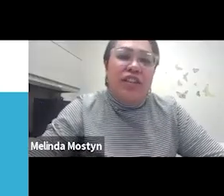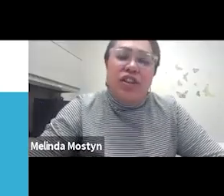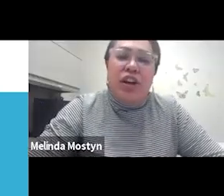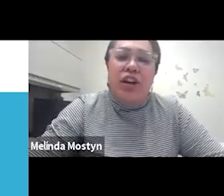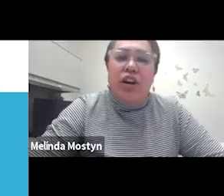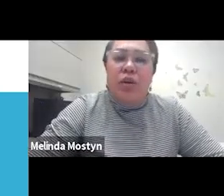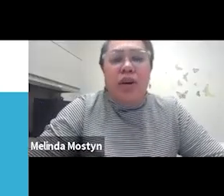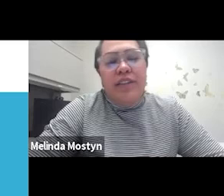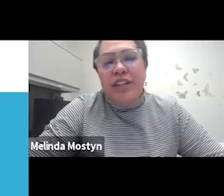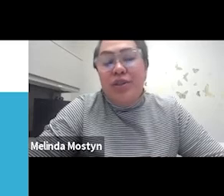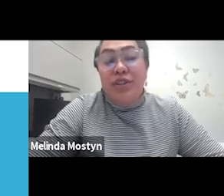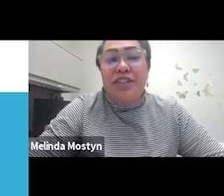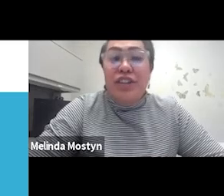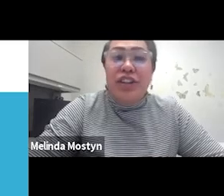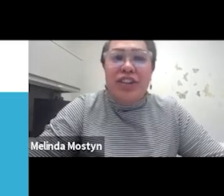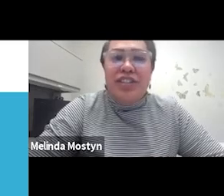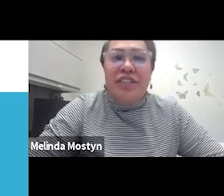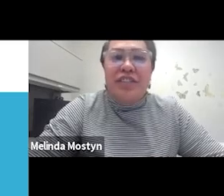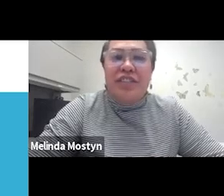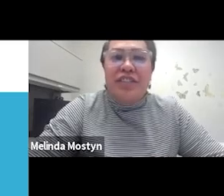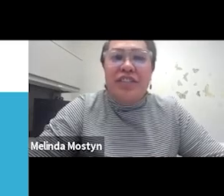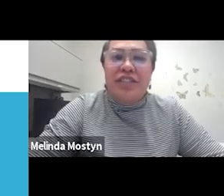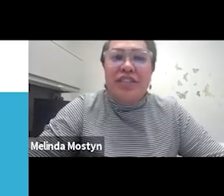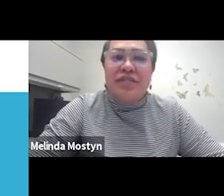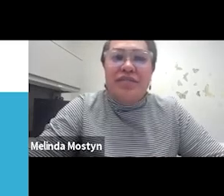if you could share what advice you would give to your younger self.